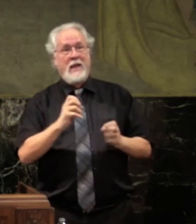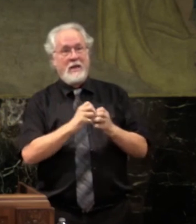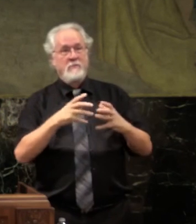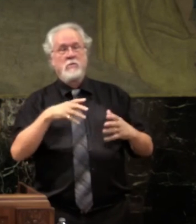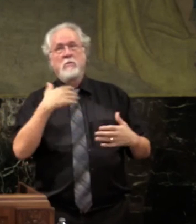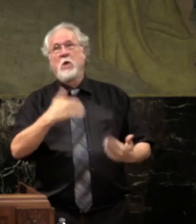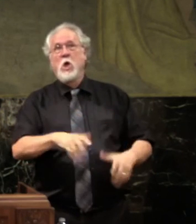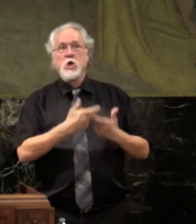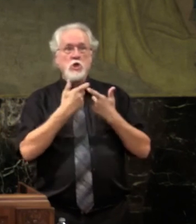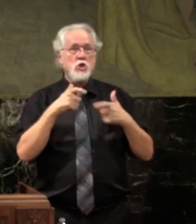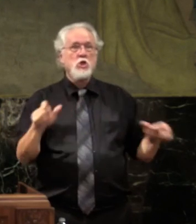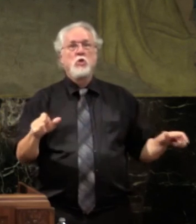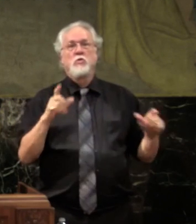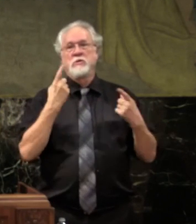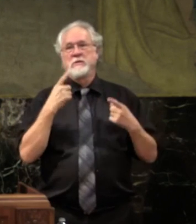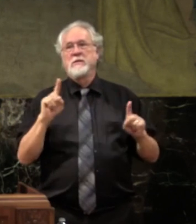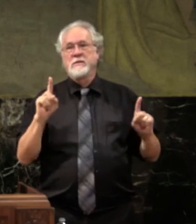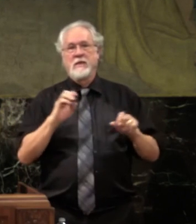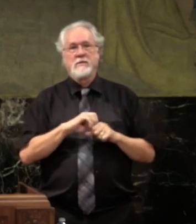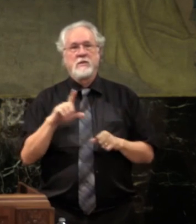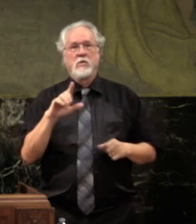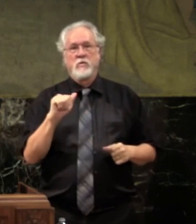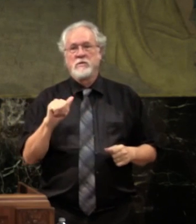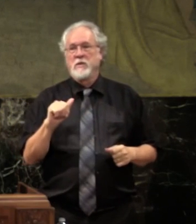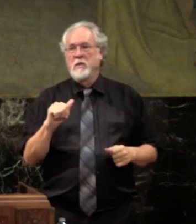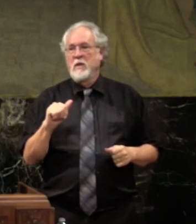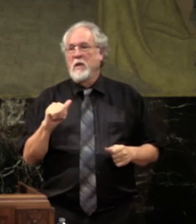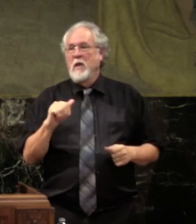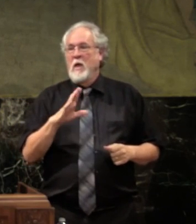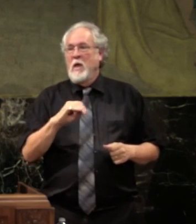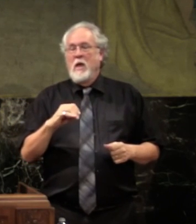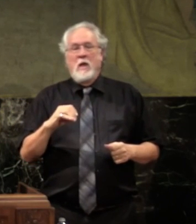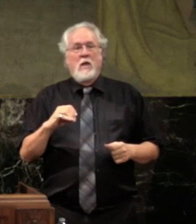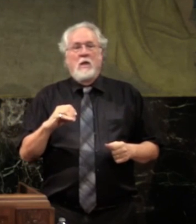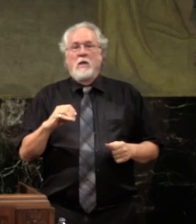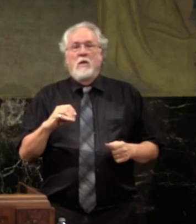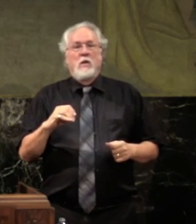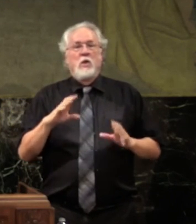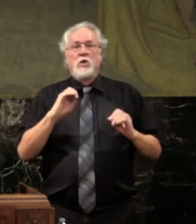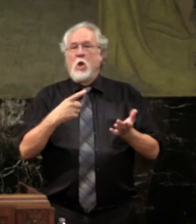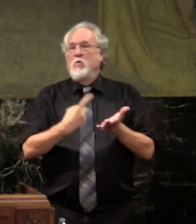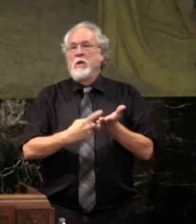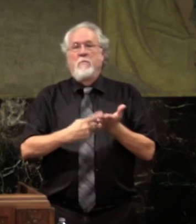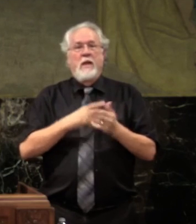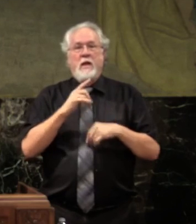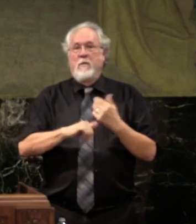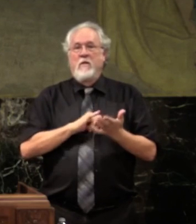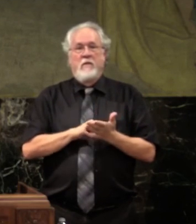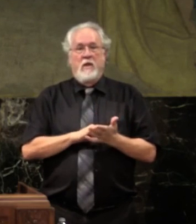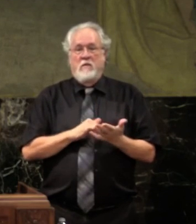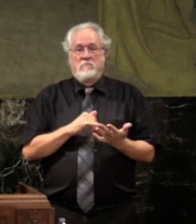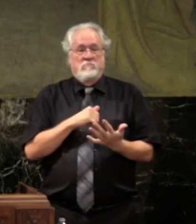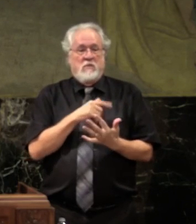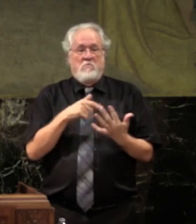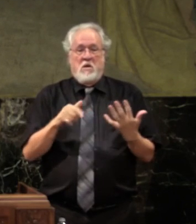success in Louisiana and there is no debate about that among reason and